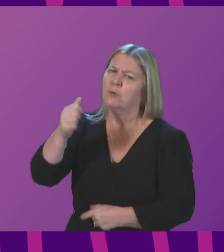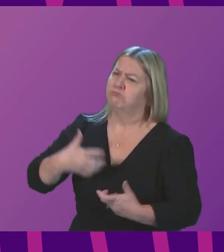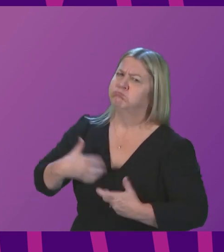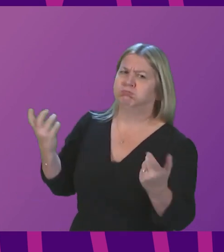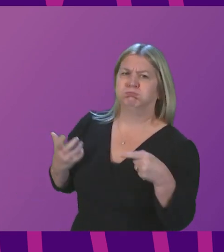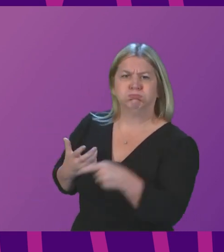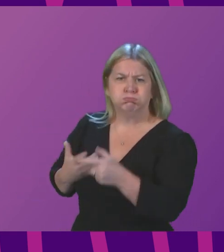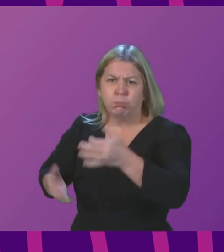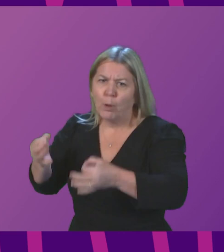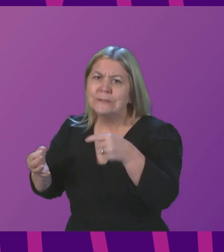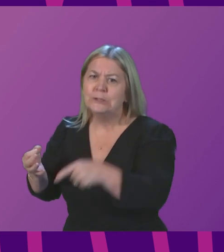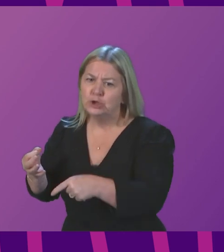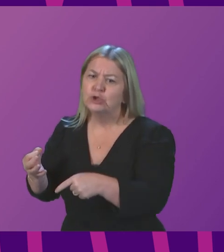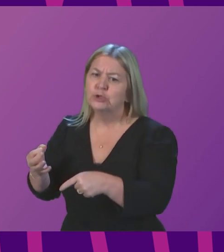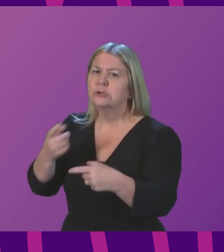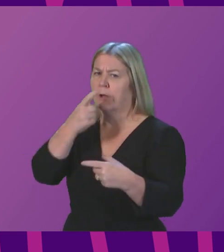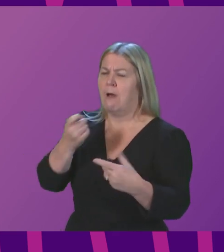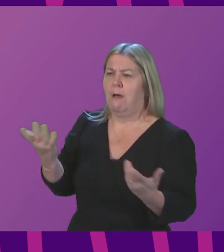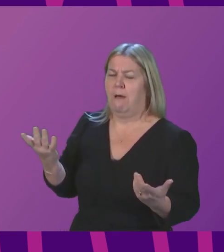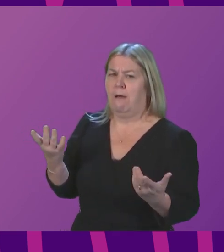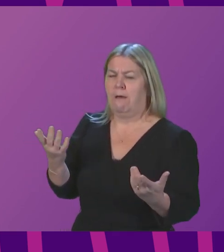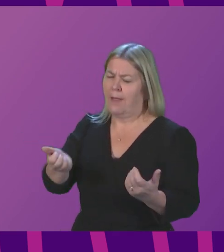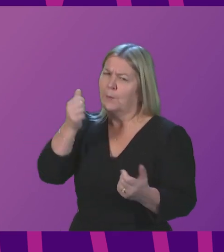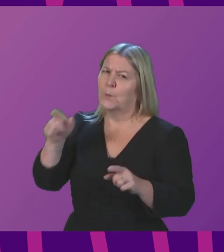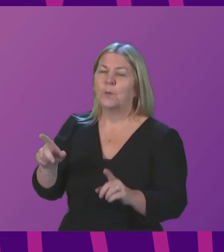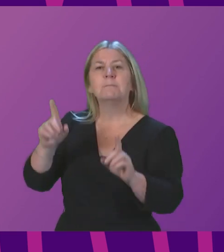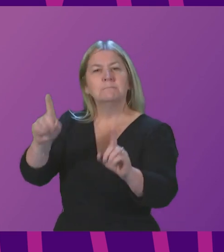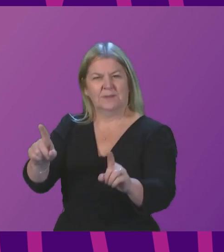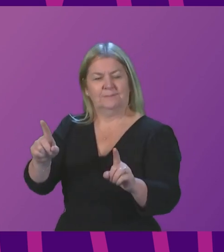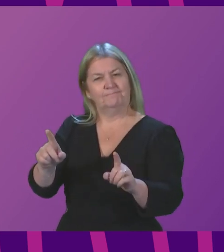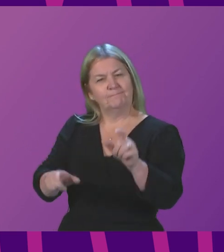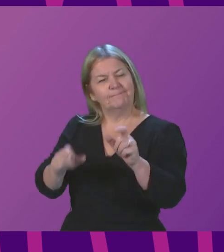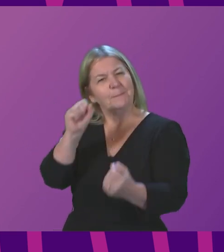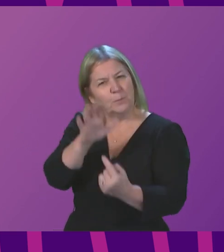times, with all politicians—but it is important that people comply with the protections for